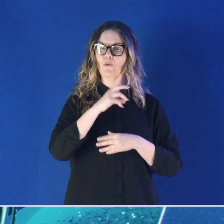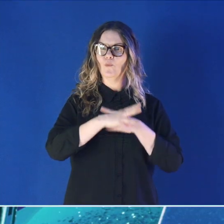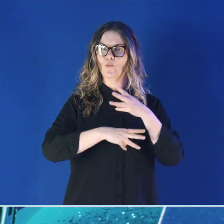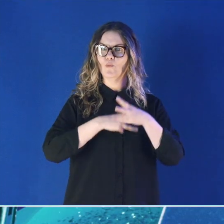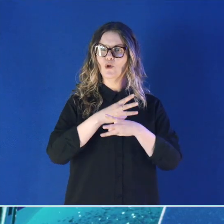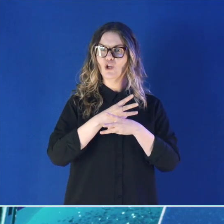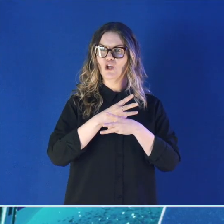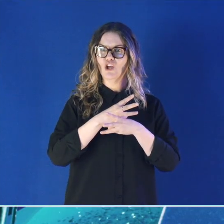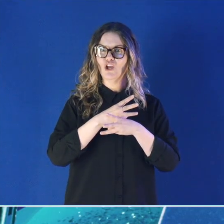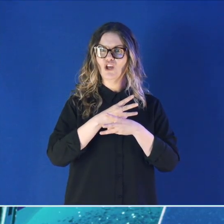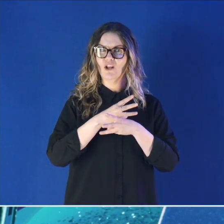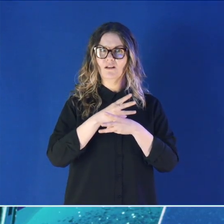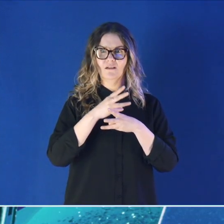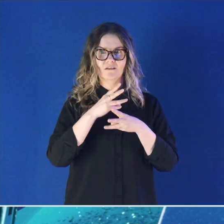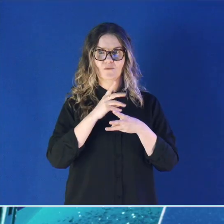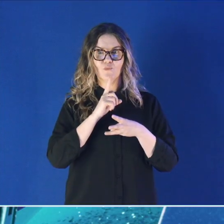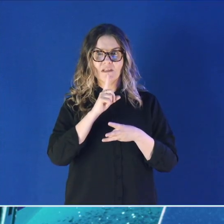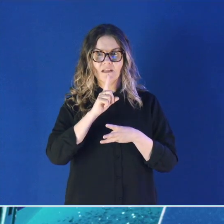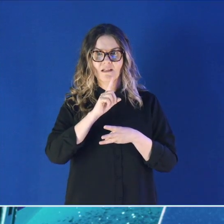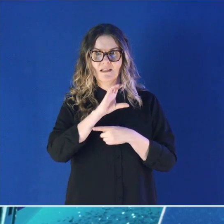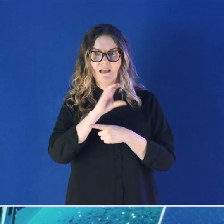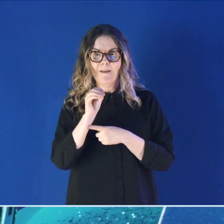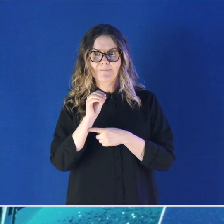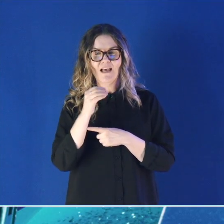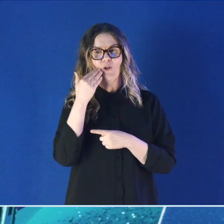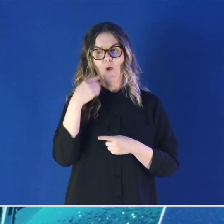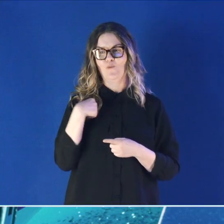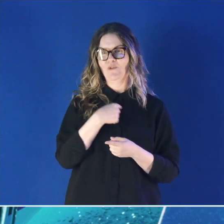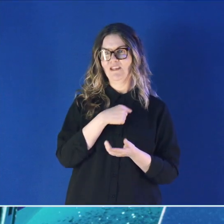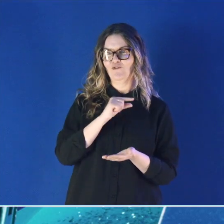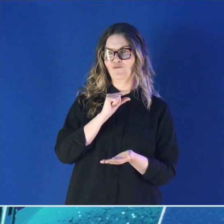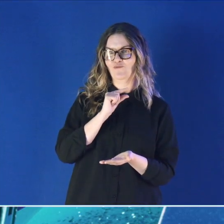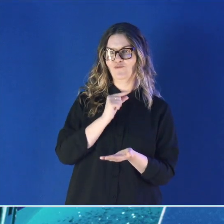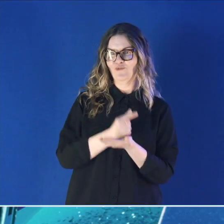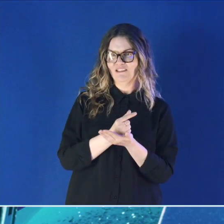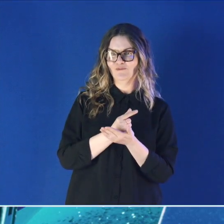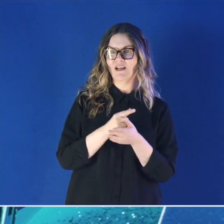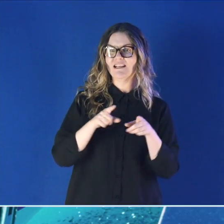that we were awarded a grant from Microsoft's AI for Accessibility Program.